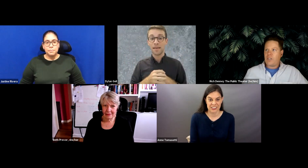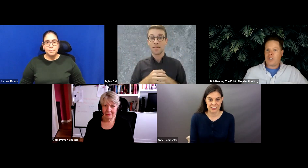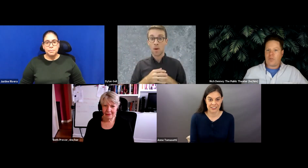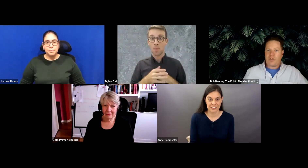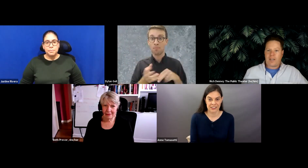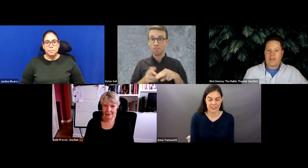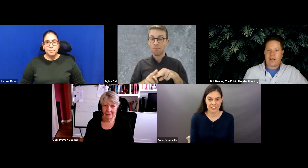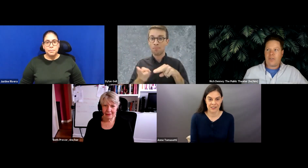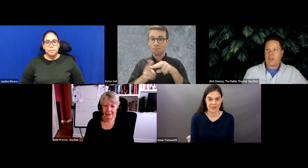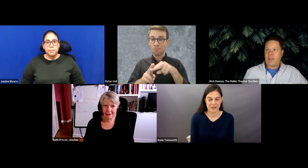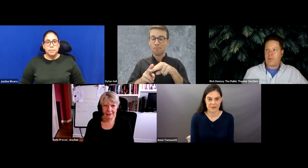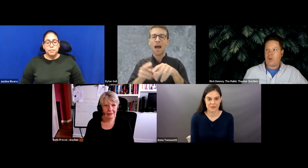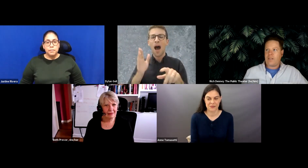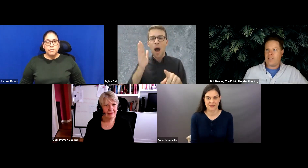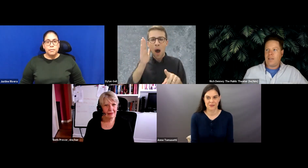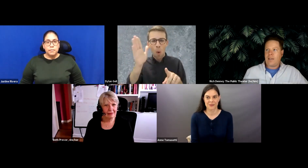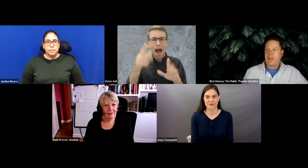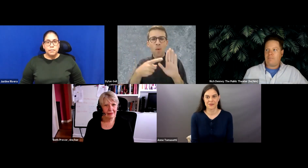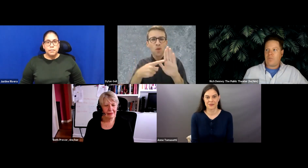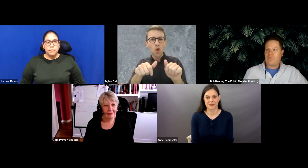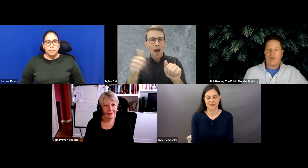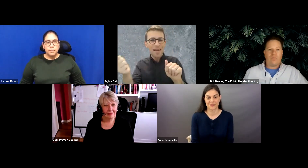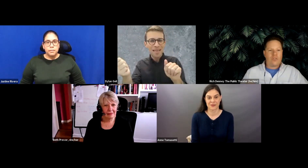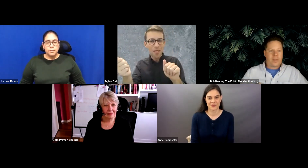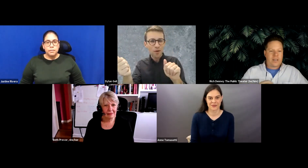want to share with you another clip moment, the real movement